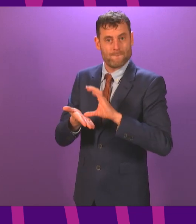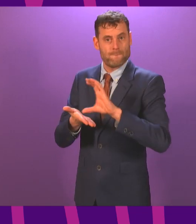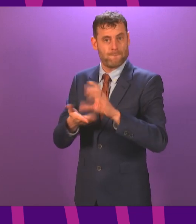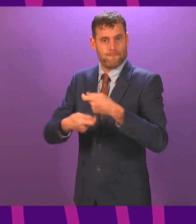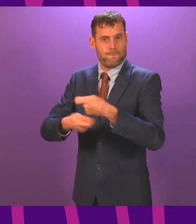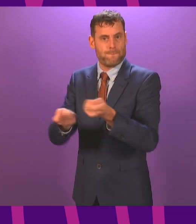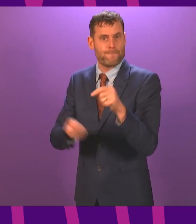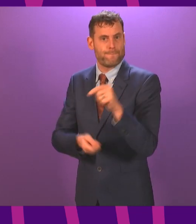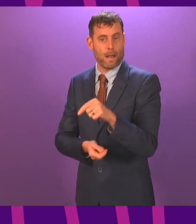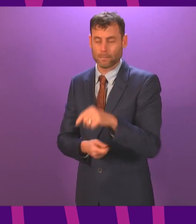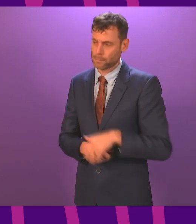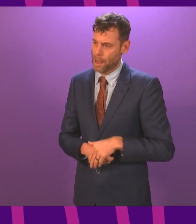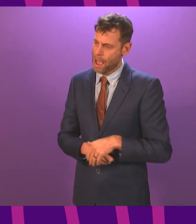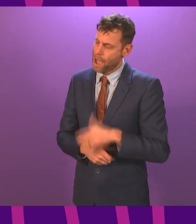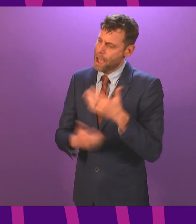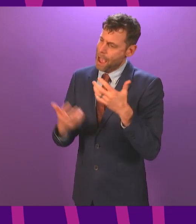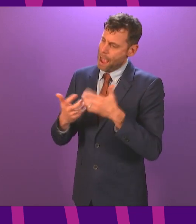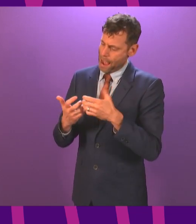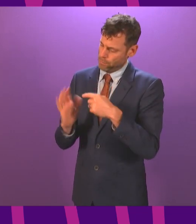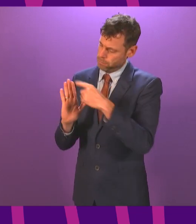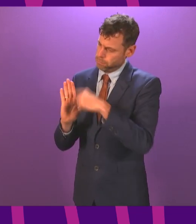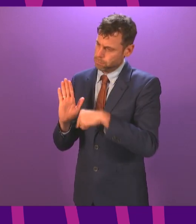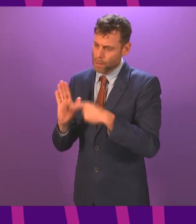will there be to help businesses to find out whether they are eligible? When will those